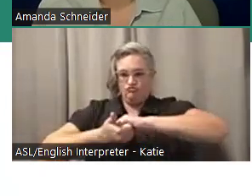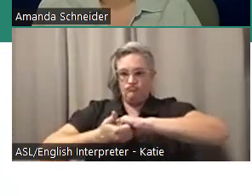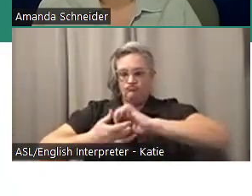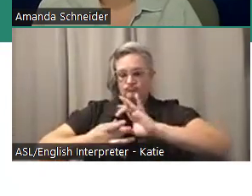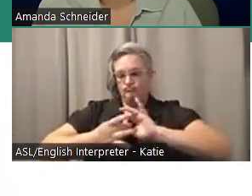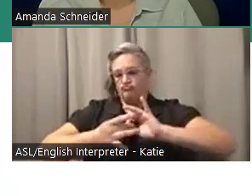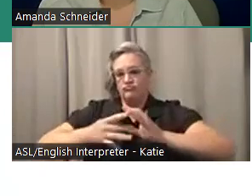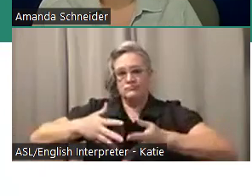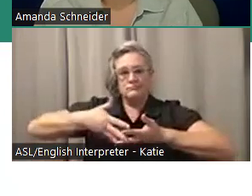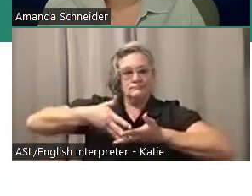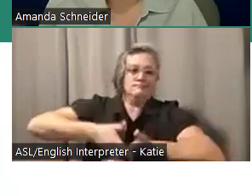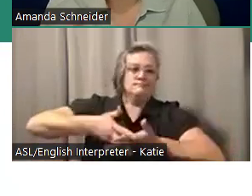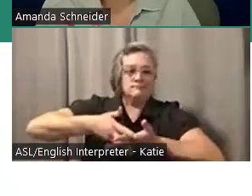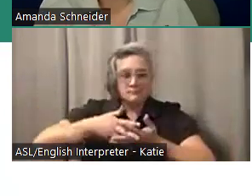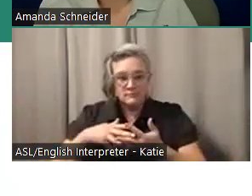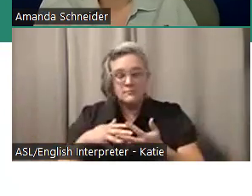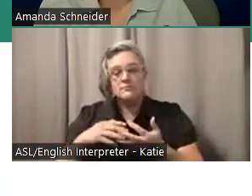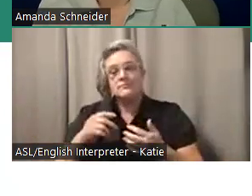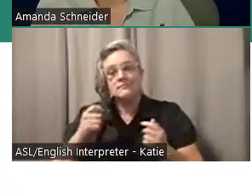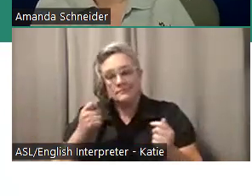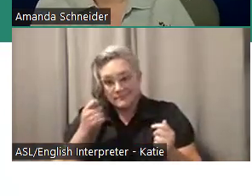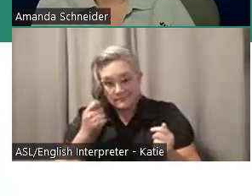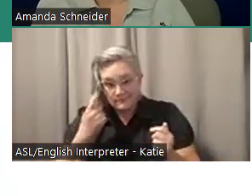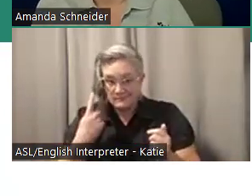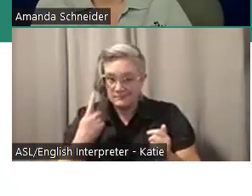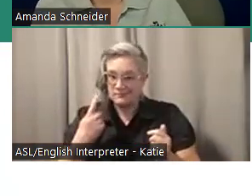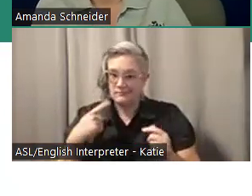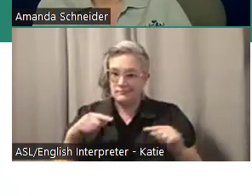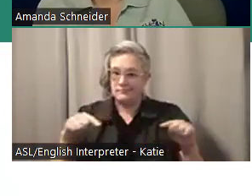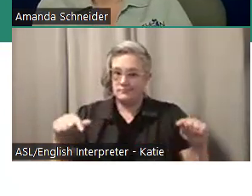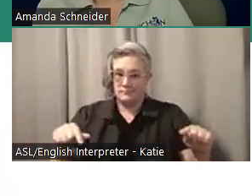And… they can be strong partners in the skill development.